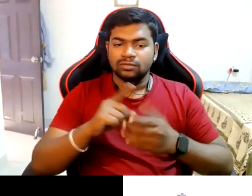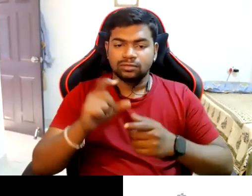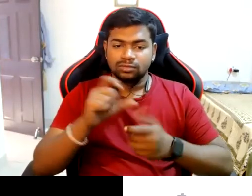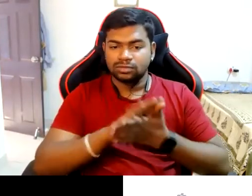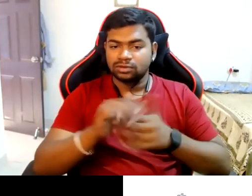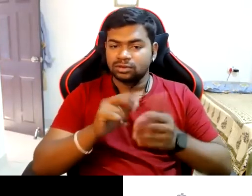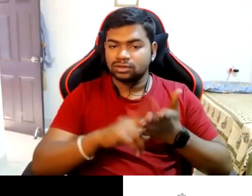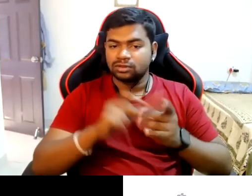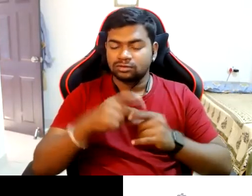independent.